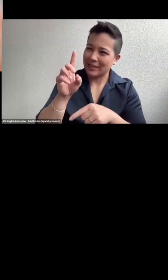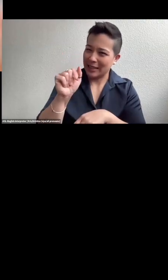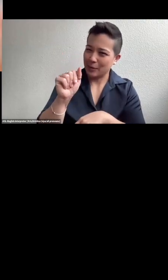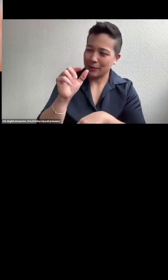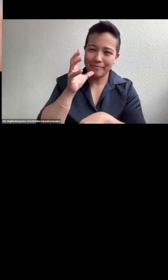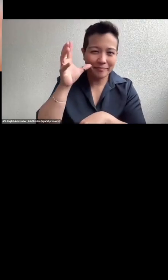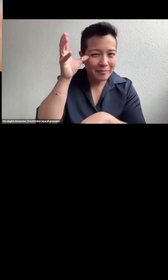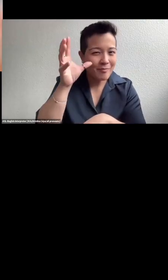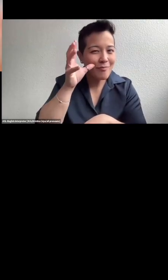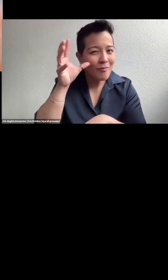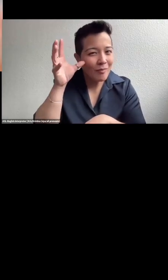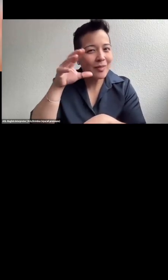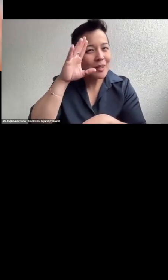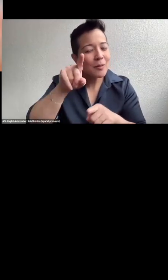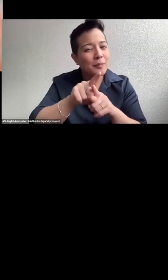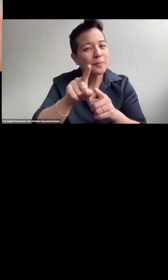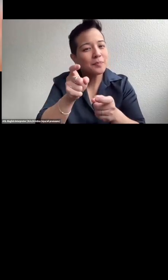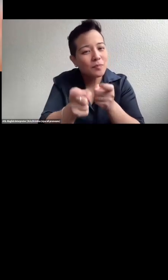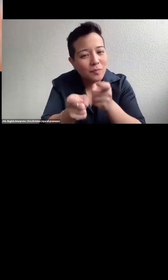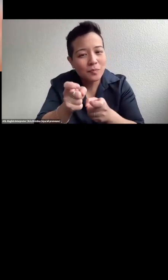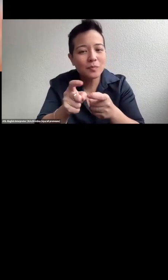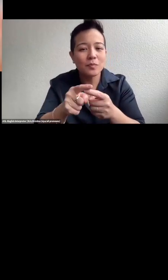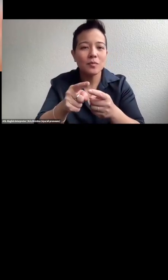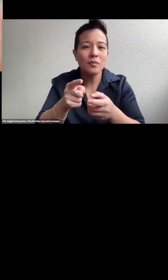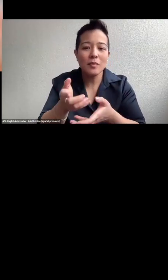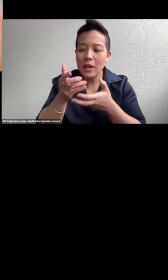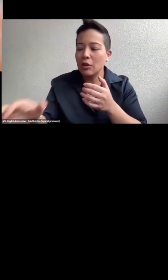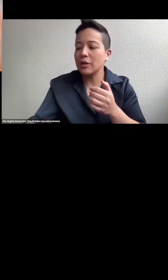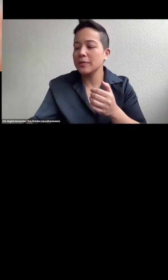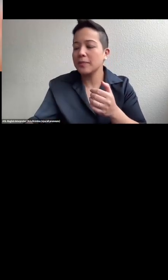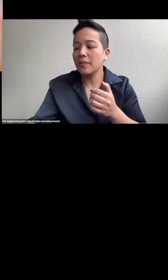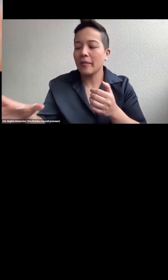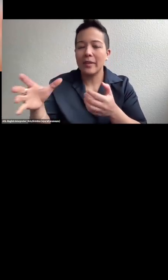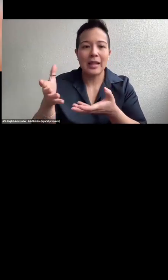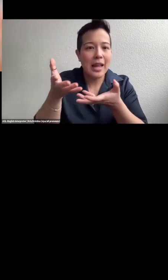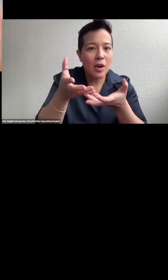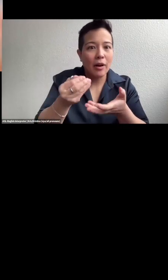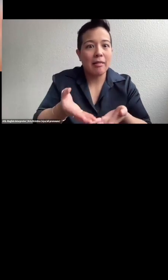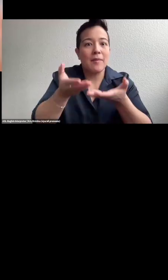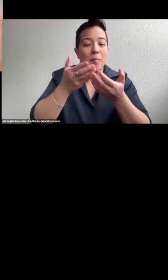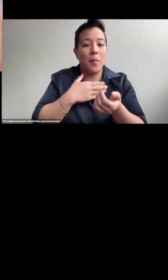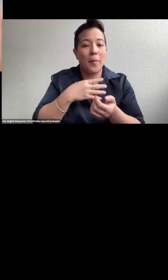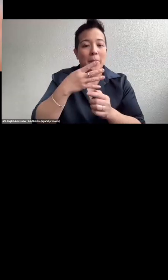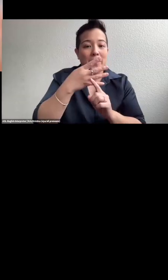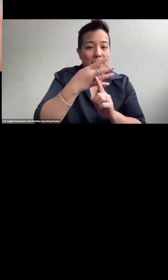like adjusting to carrying and lifting my four-month old was different than a 14-day-old so in a lot of